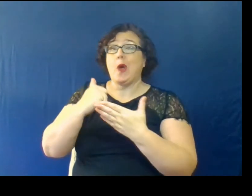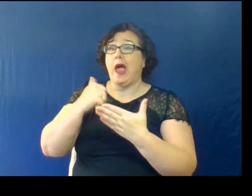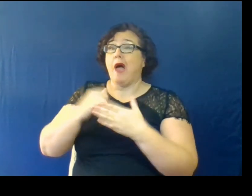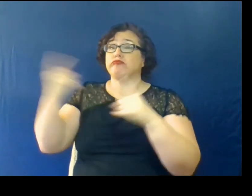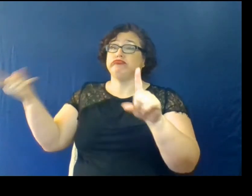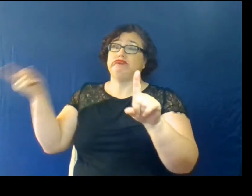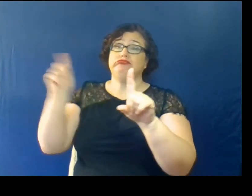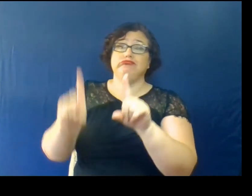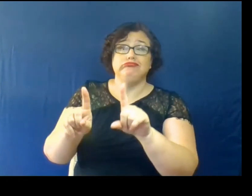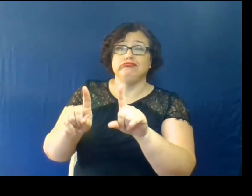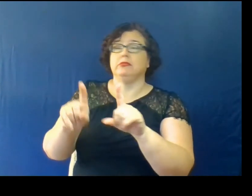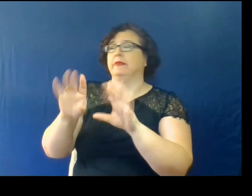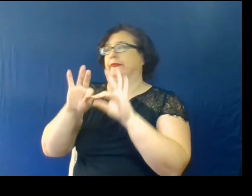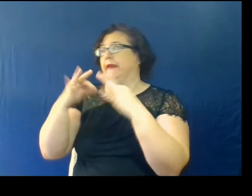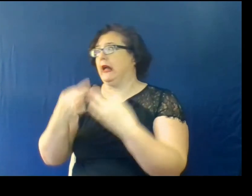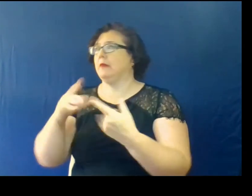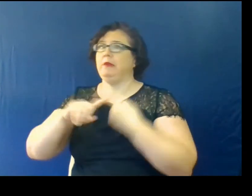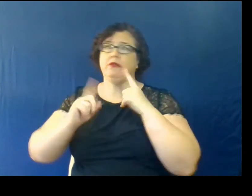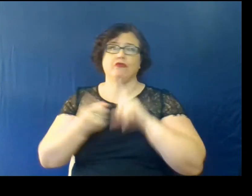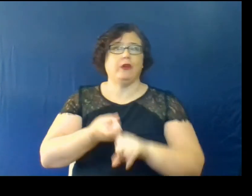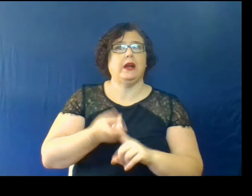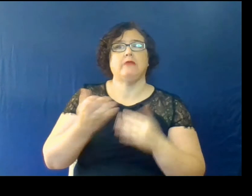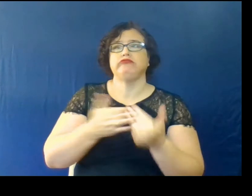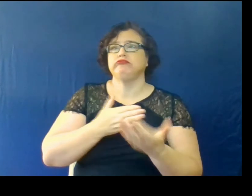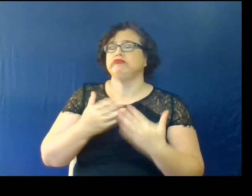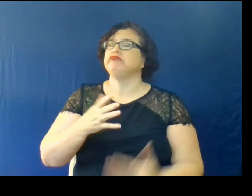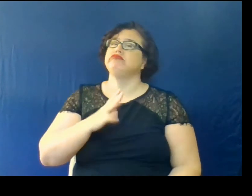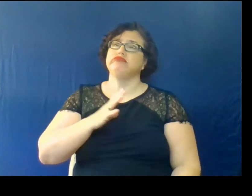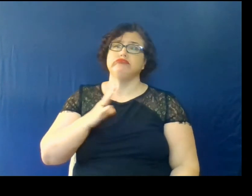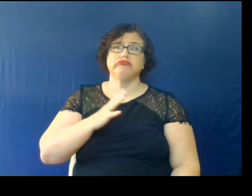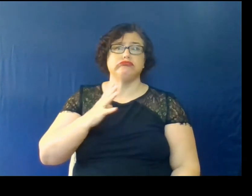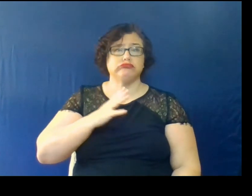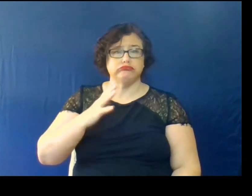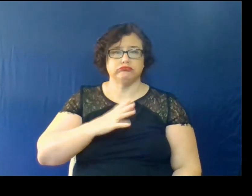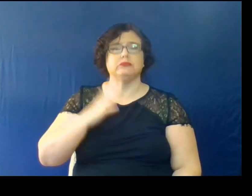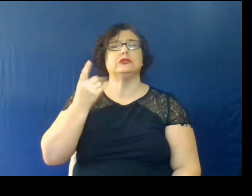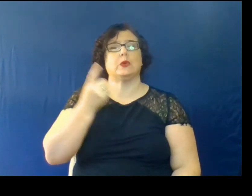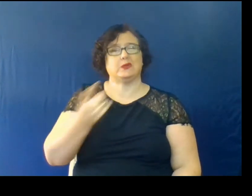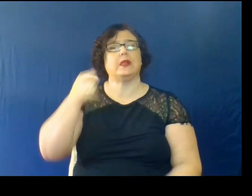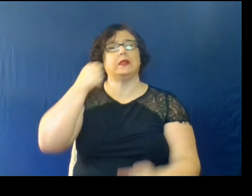member, friend they can do that. So that's one thing to keep in mind is that everybody who has